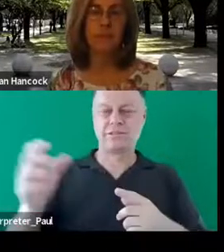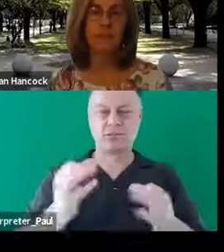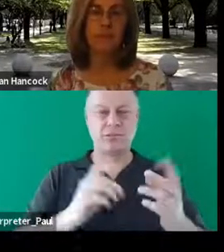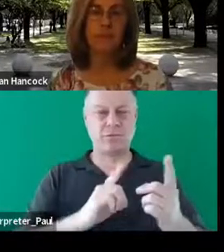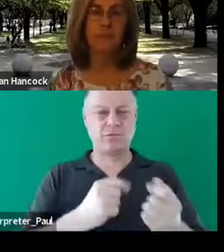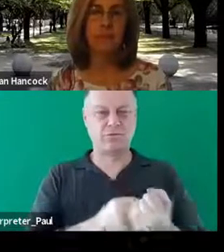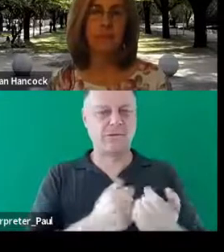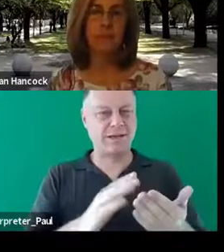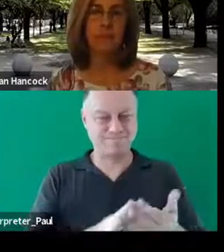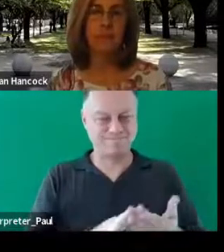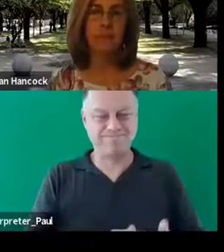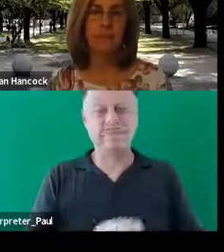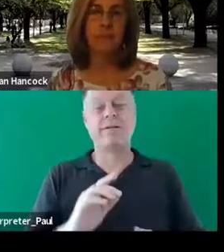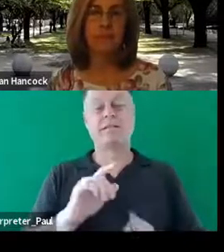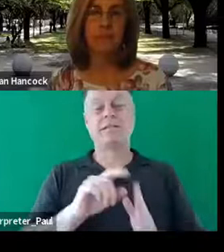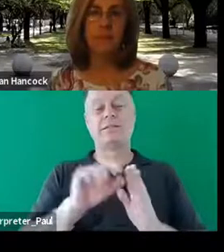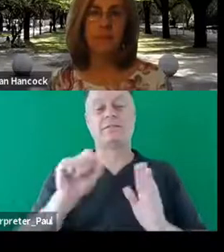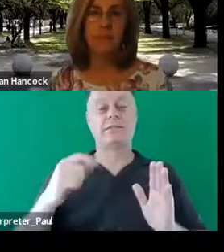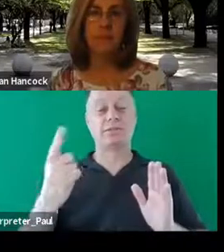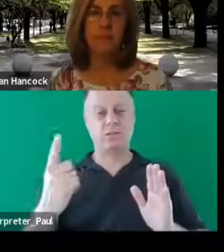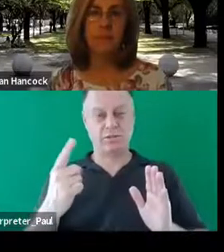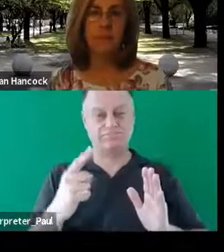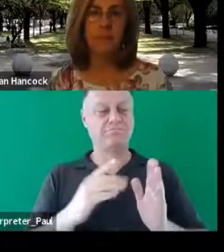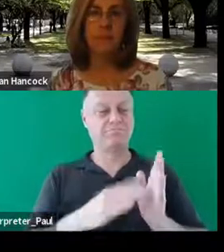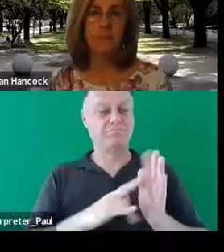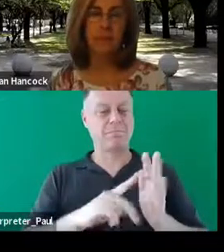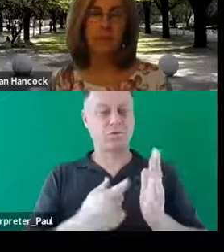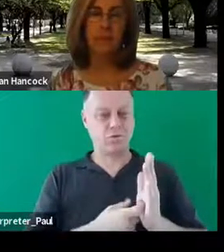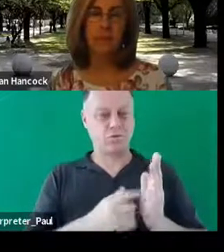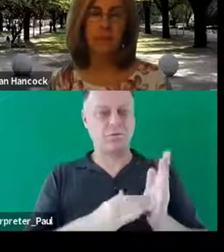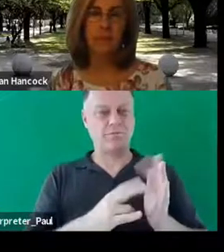the mentees and mentors kind of worked out that they would keep in contact via phone or Skype.